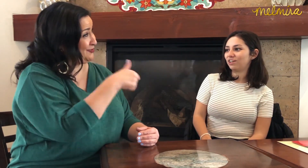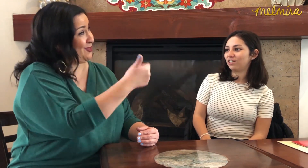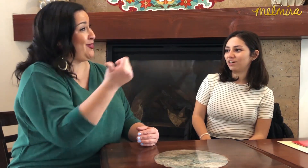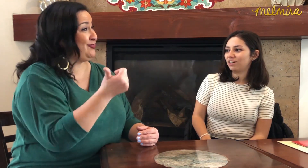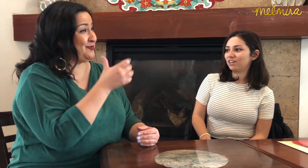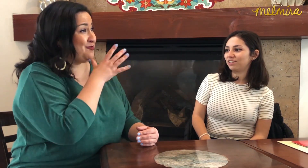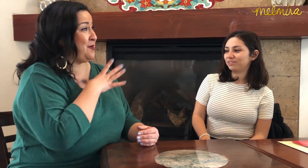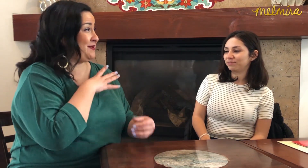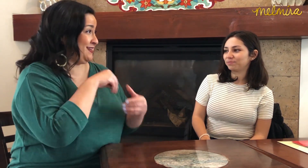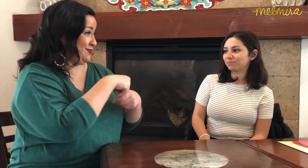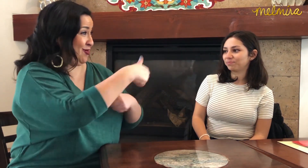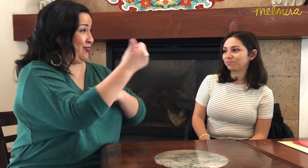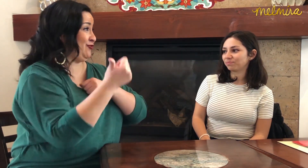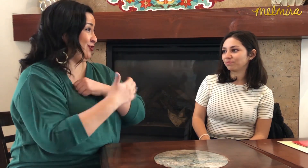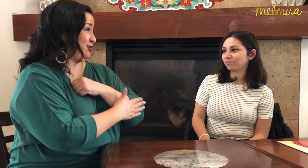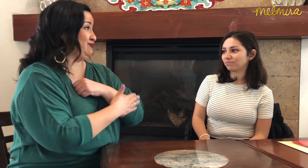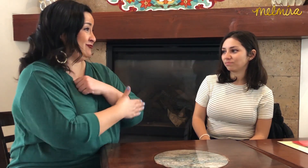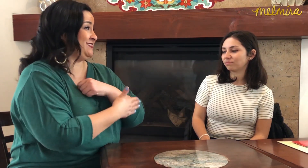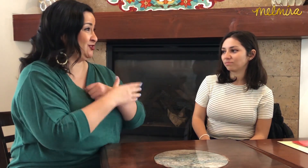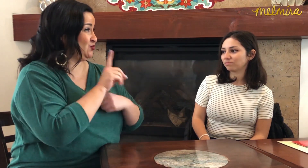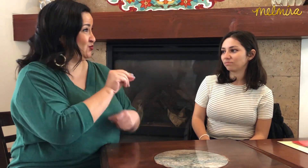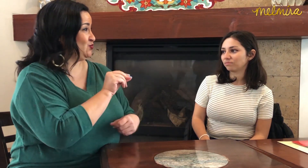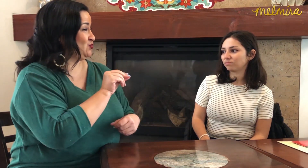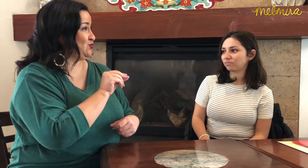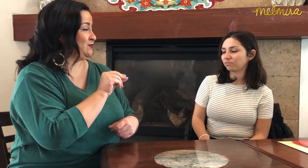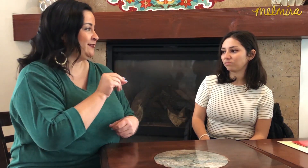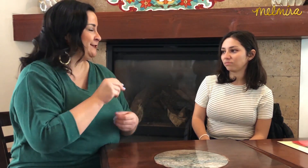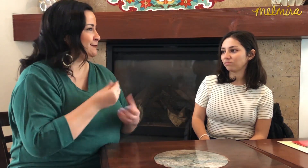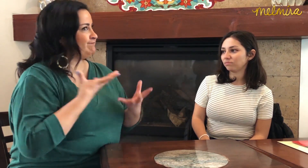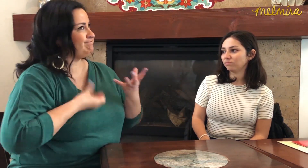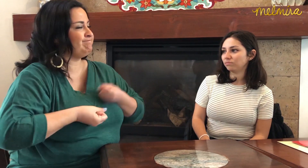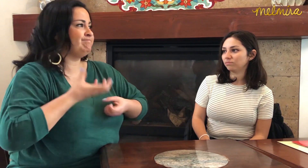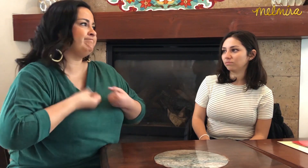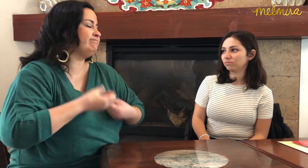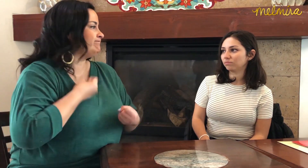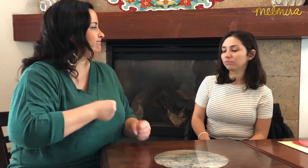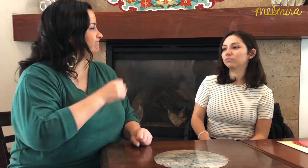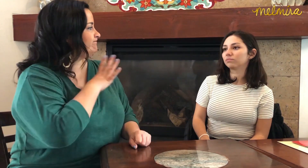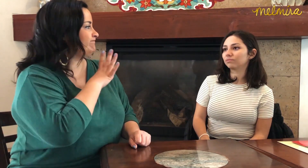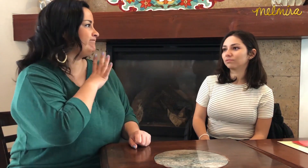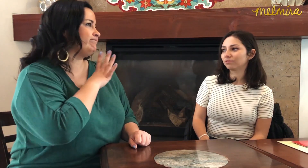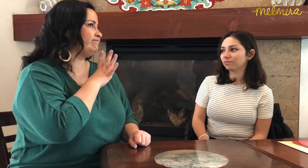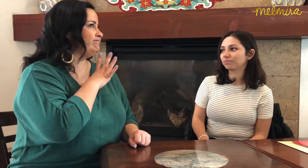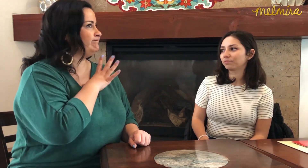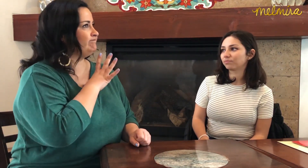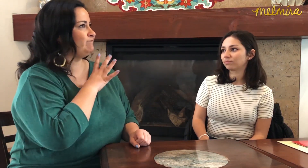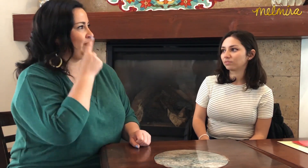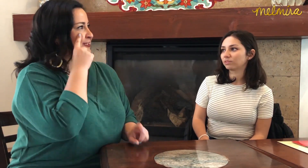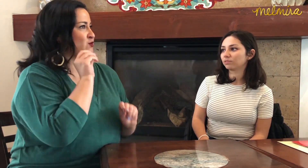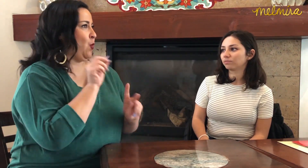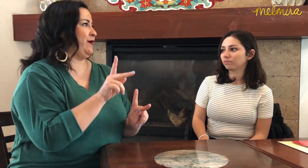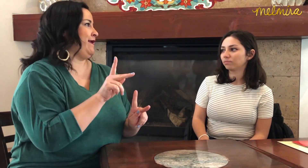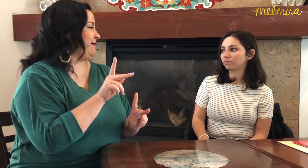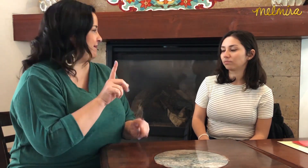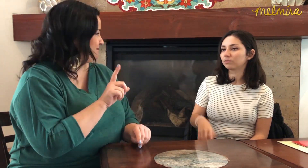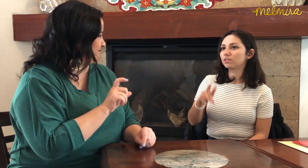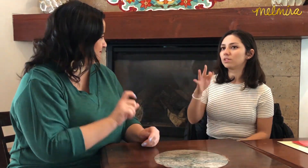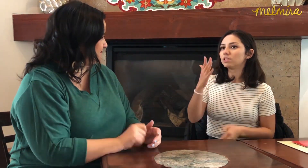Do you think that other women in other countries suppress their feelings and be like, "Fine. I think it's okay"?